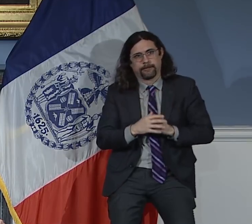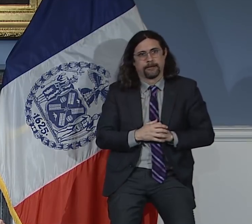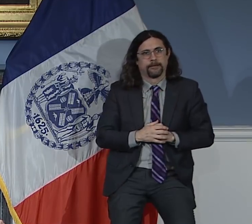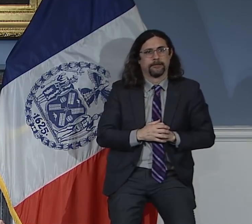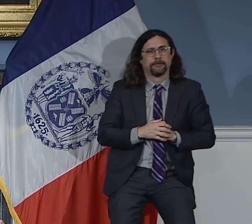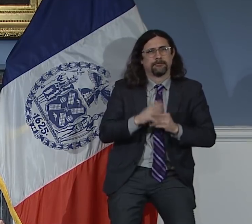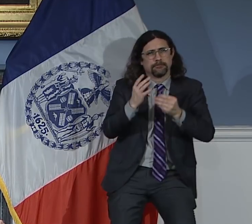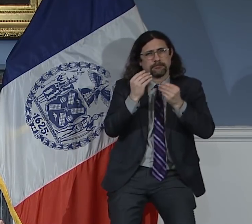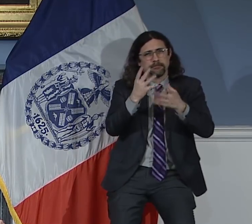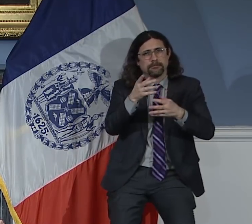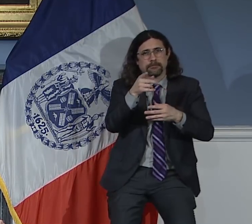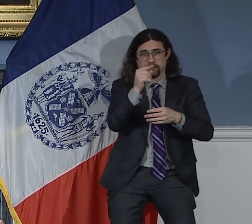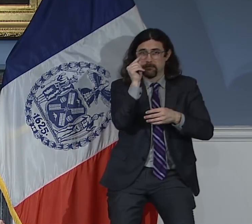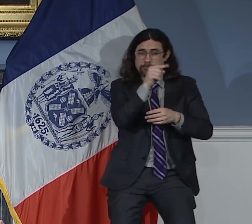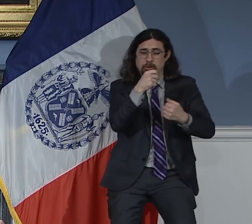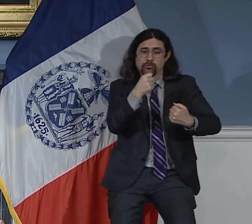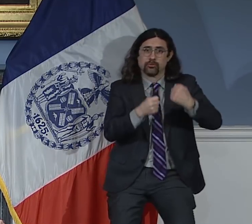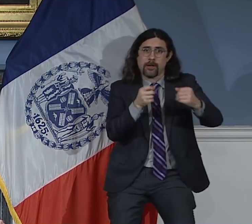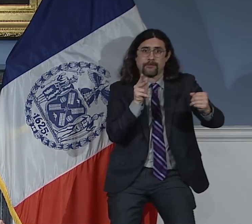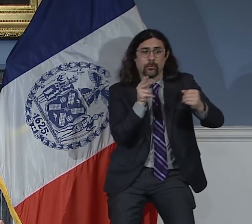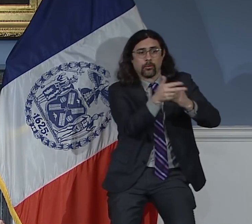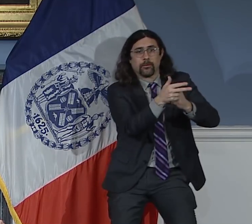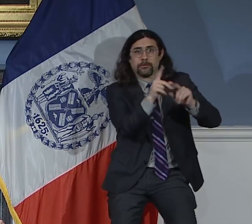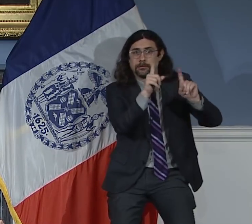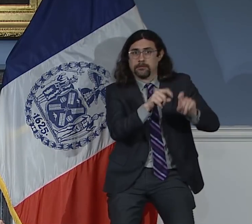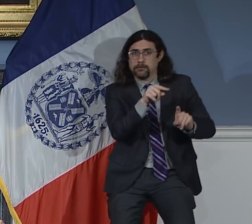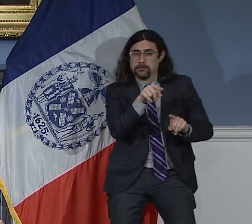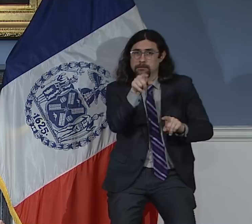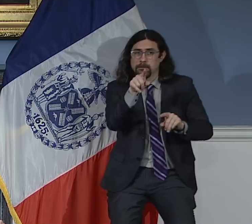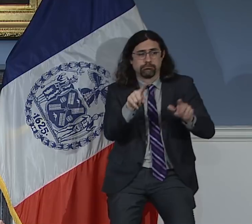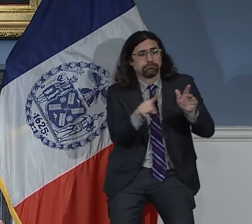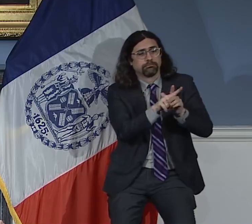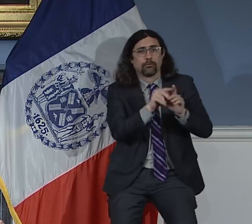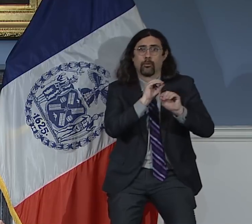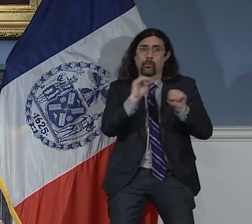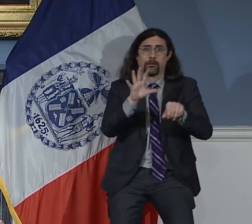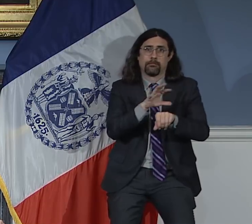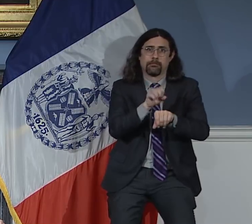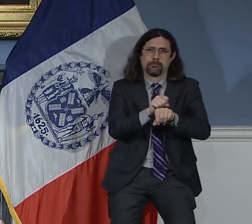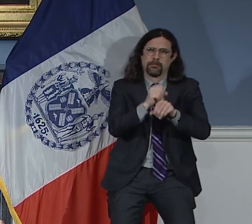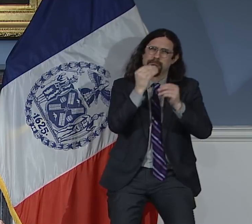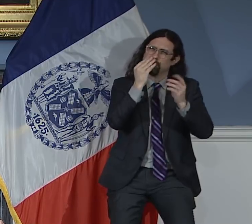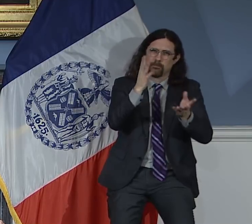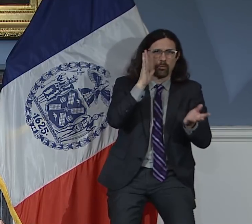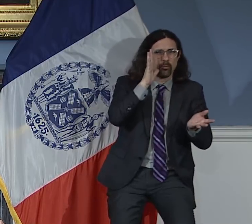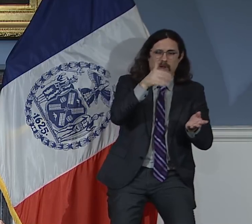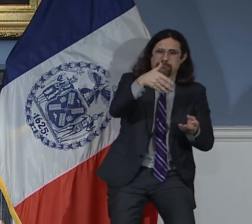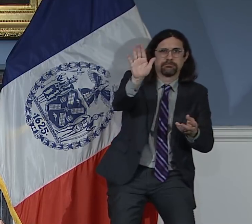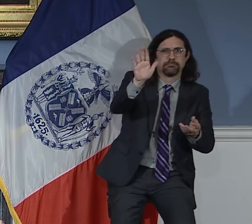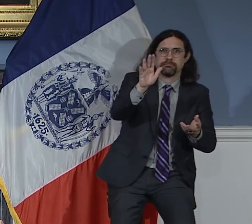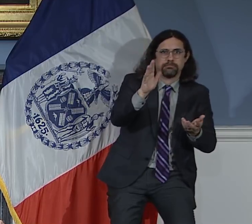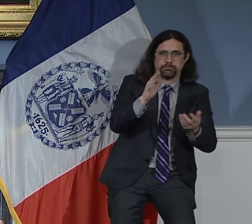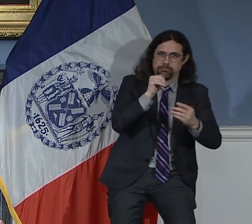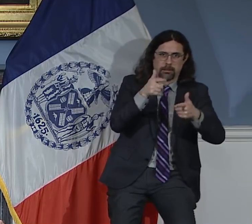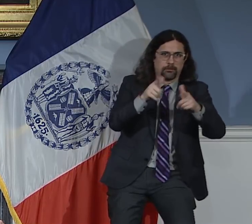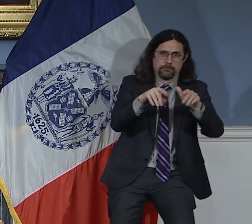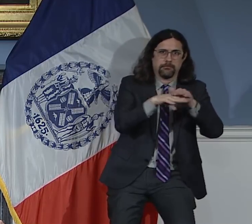CANNOT BE TSTEED. WE HAVE TO KEEP THE PRIORITIES TIGHT HERE. WE KEEP WORKING